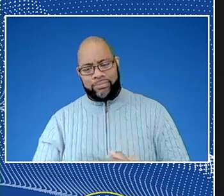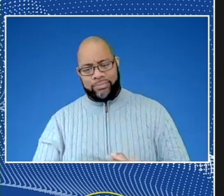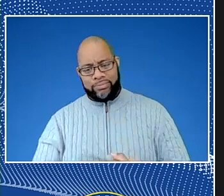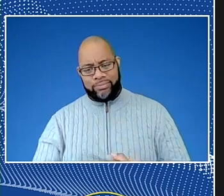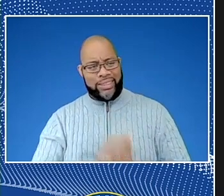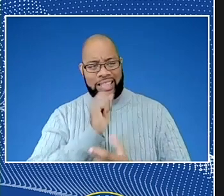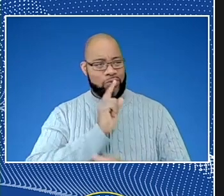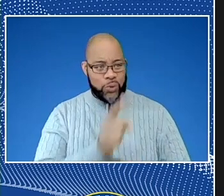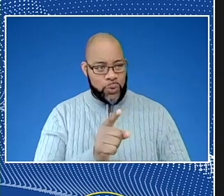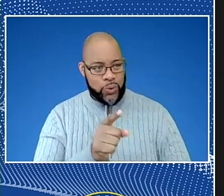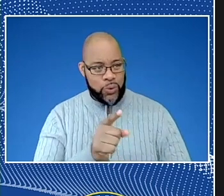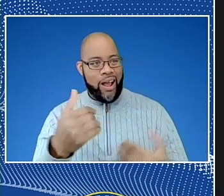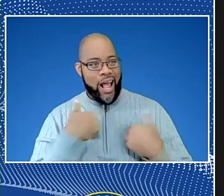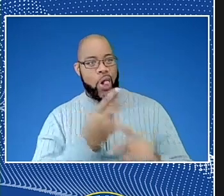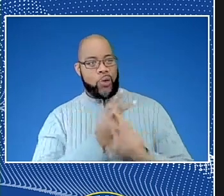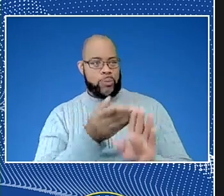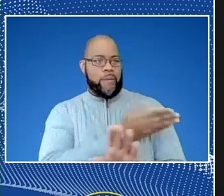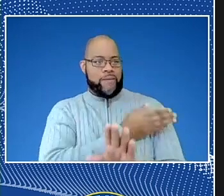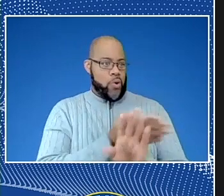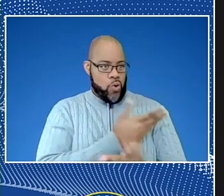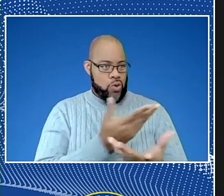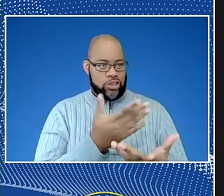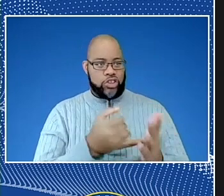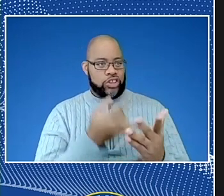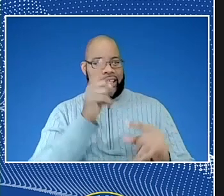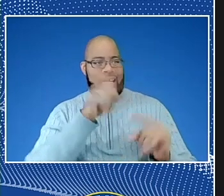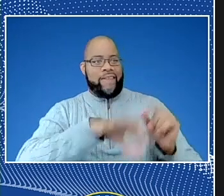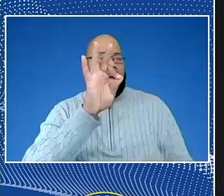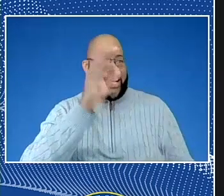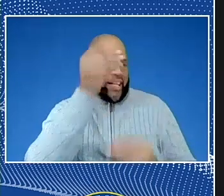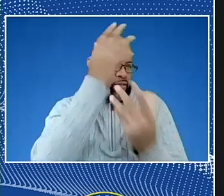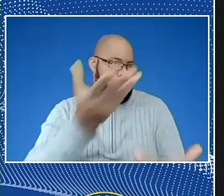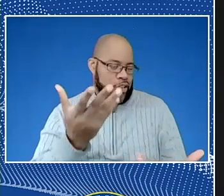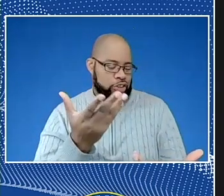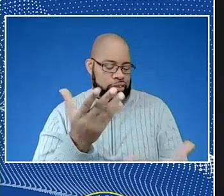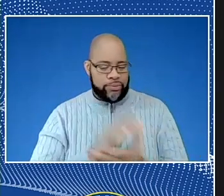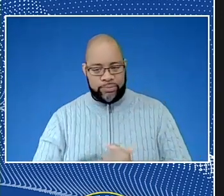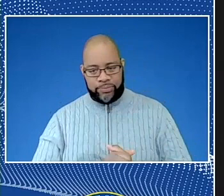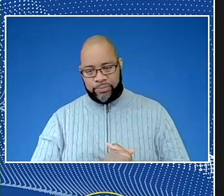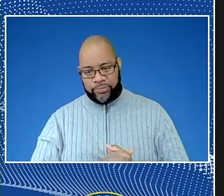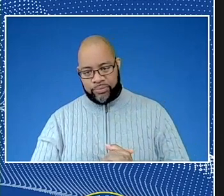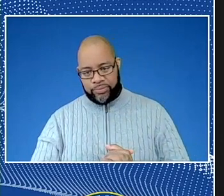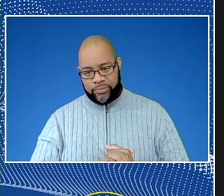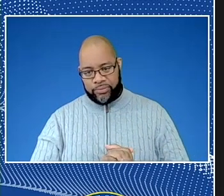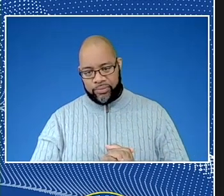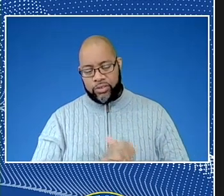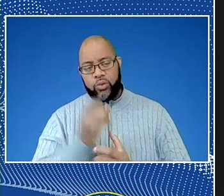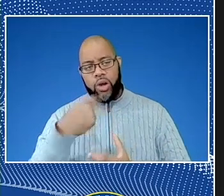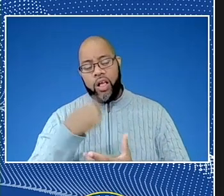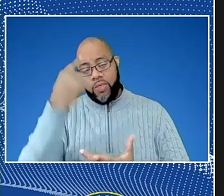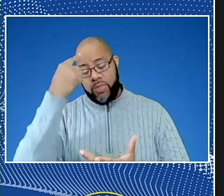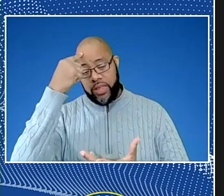She had loans before that, right? They just can't find the information on it. So I think that for her, that's a